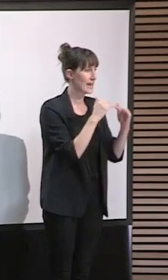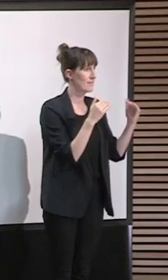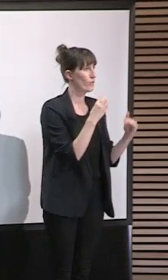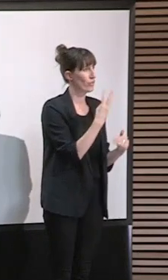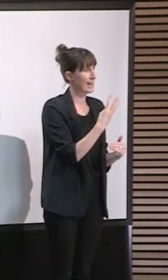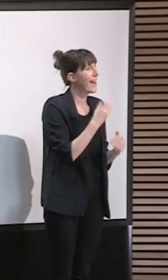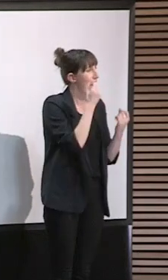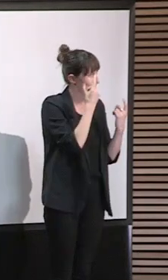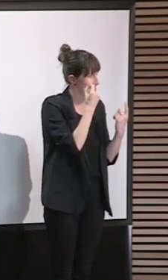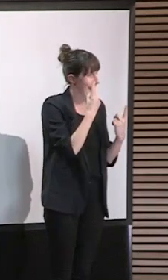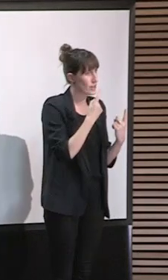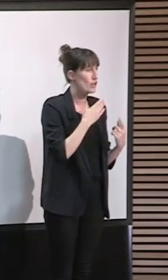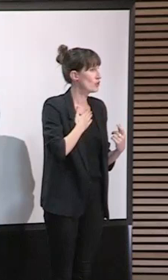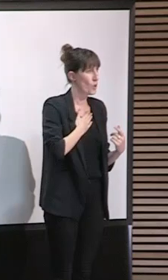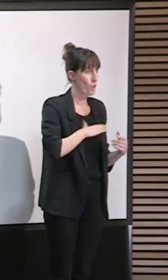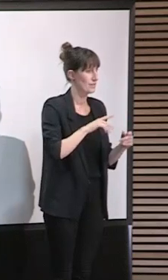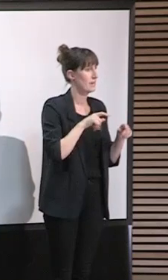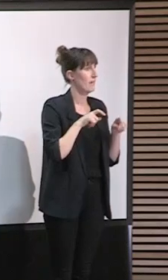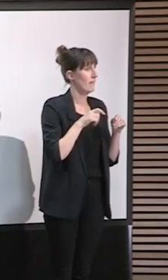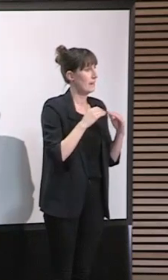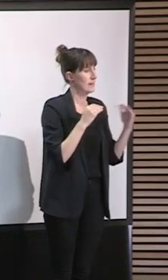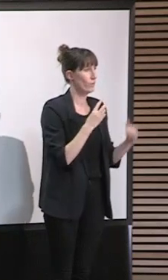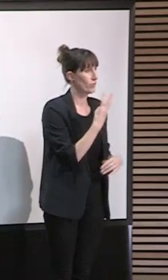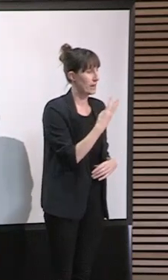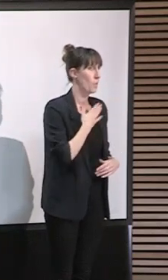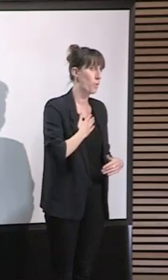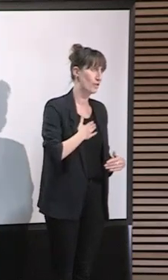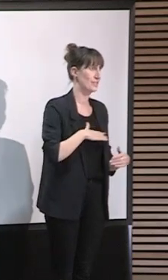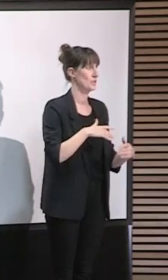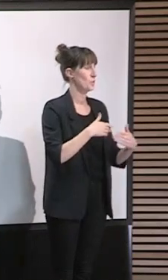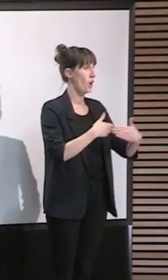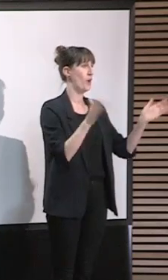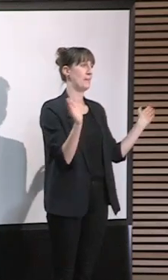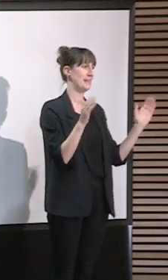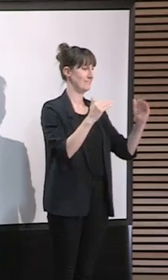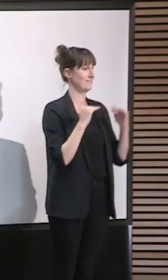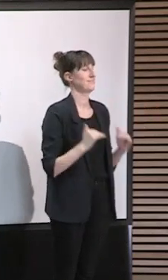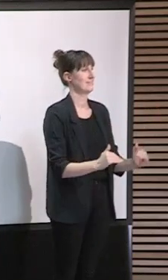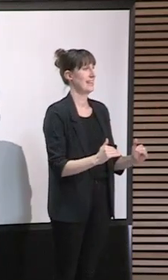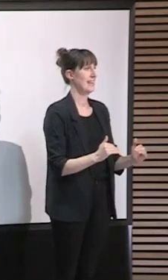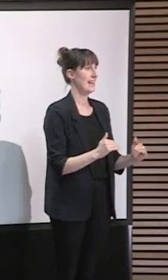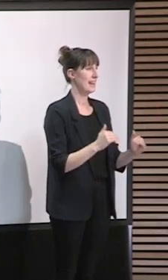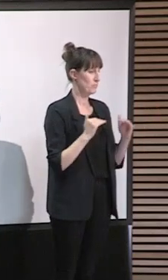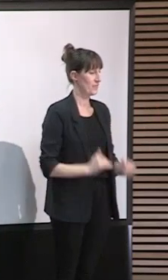particularly those in Auckland who are under level 3 and say we all want to be out as level